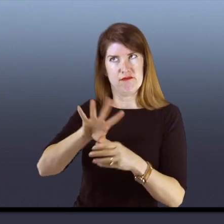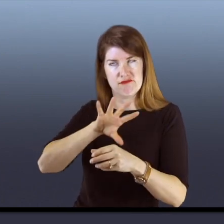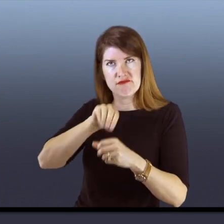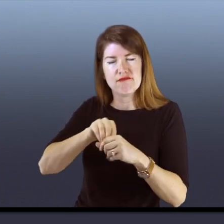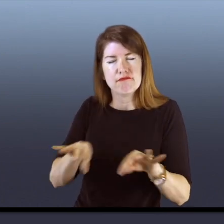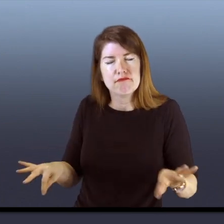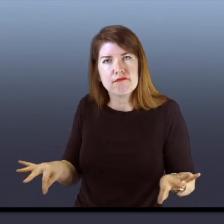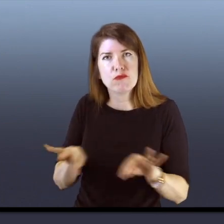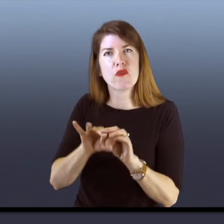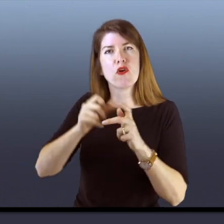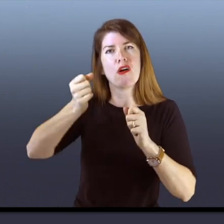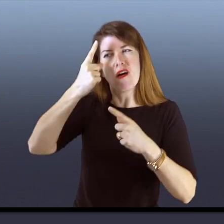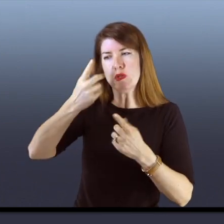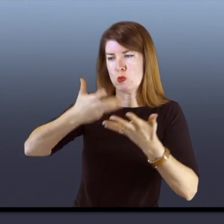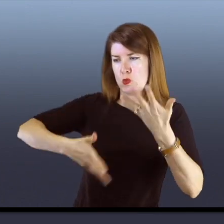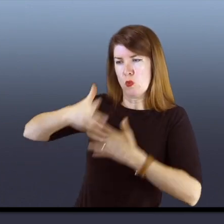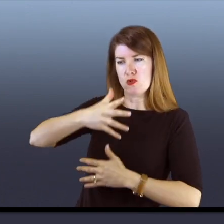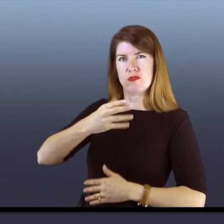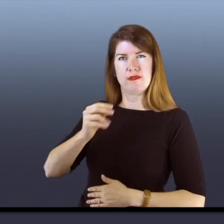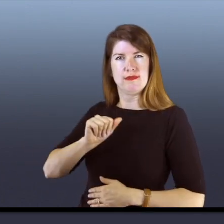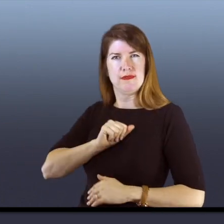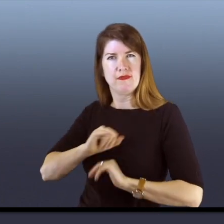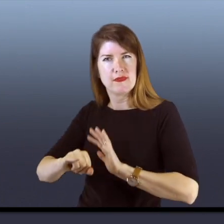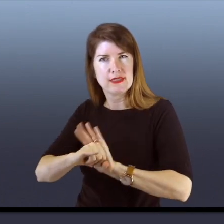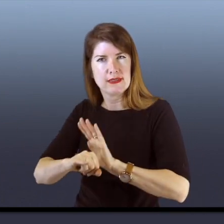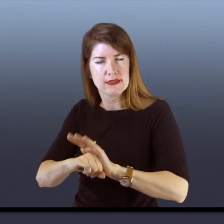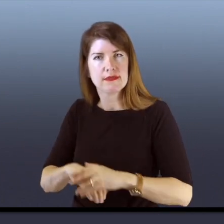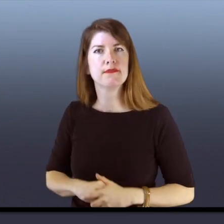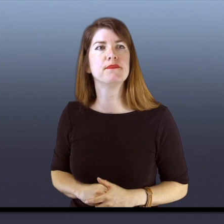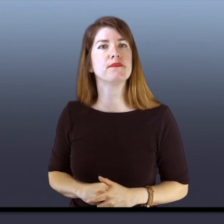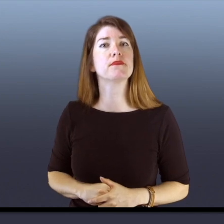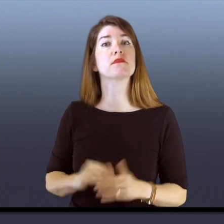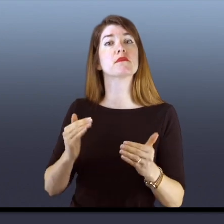Then their current level of daily life functioning. This is also very important.